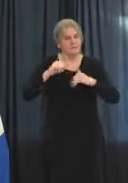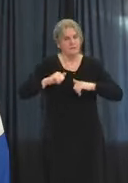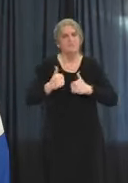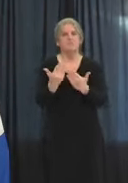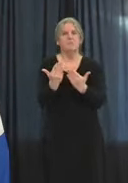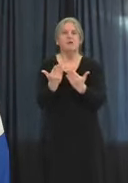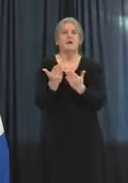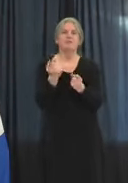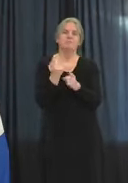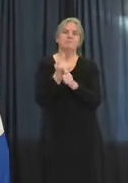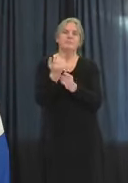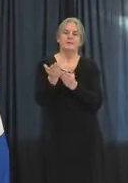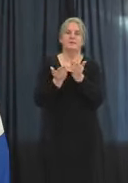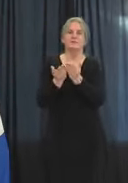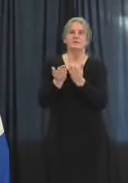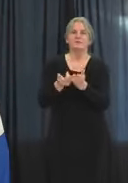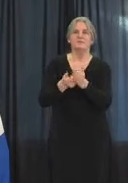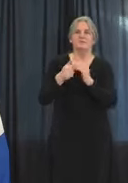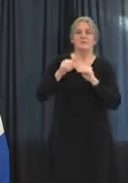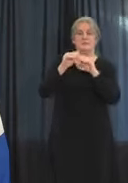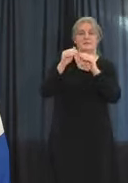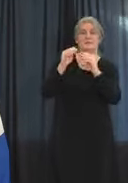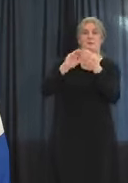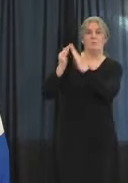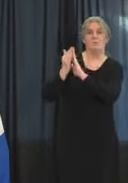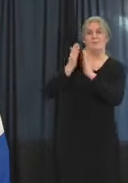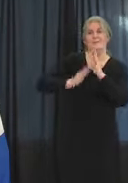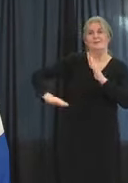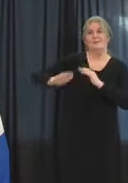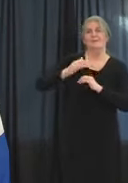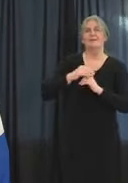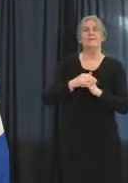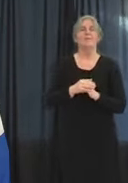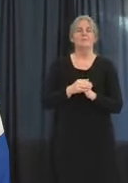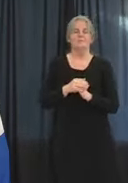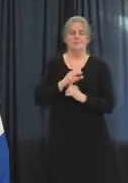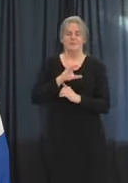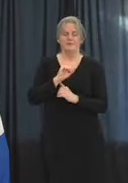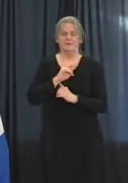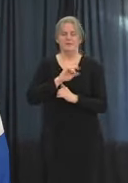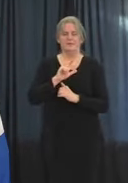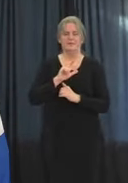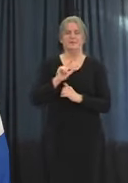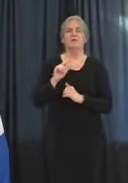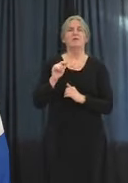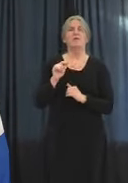the community. In view of today's announcement of invoking the civil emergency measures act, I want to